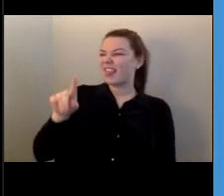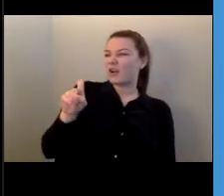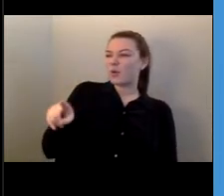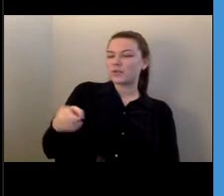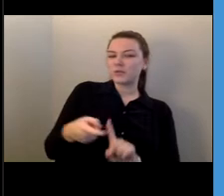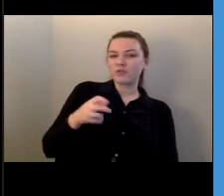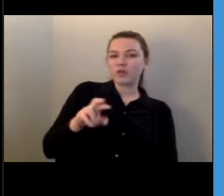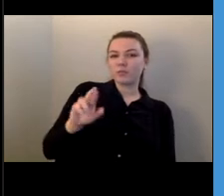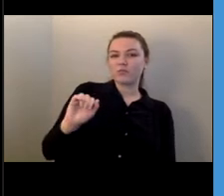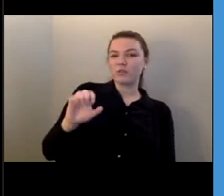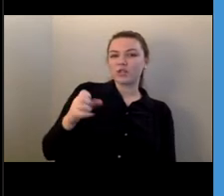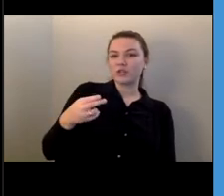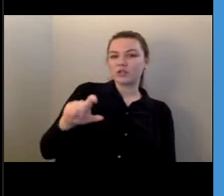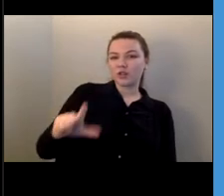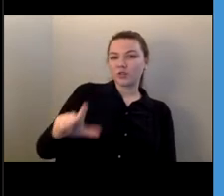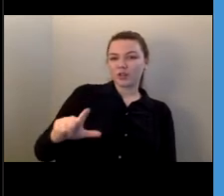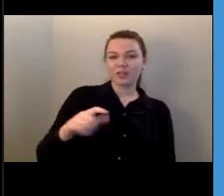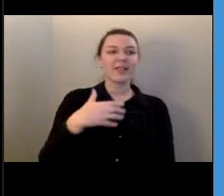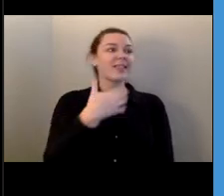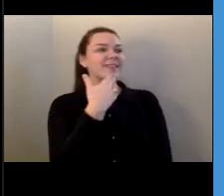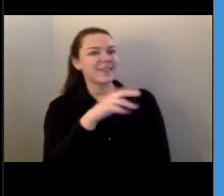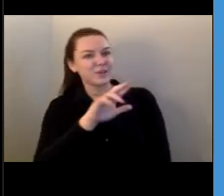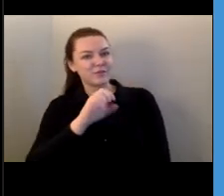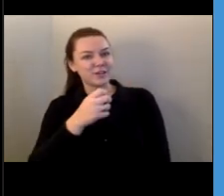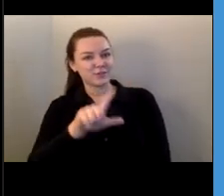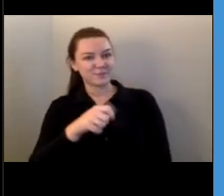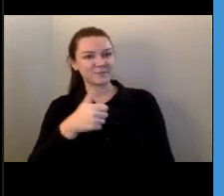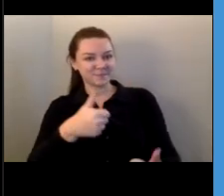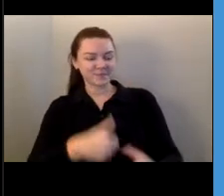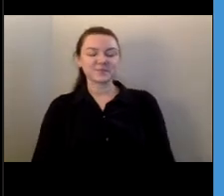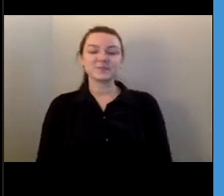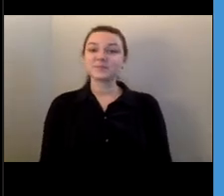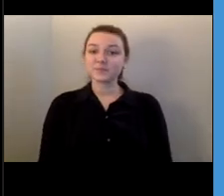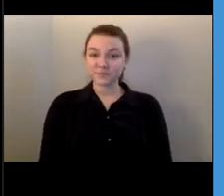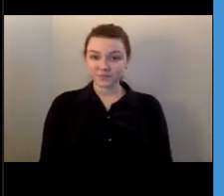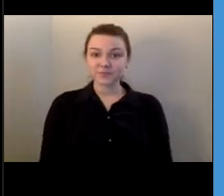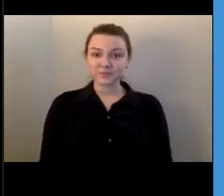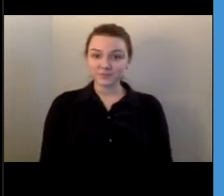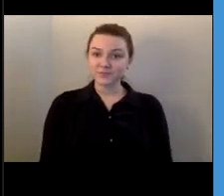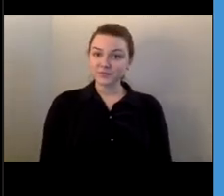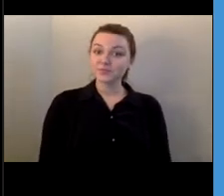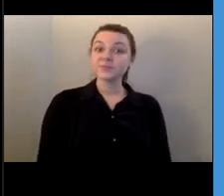Thank you, Rachel. [Kathy] So we have some questions. We have one that's, how are corals created?